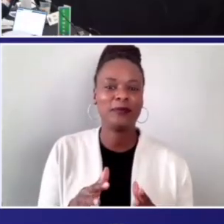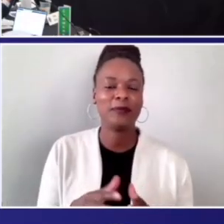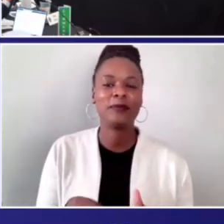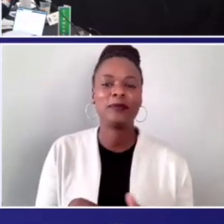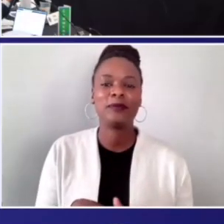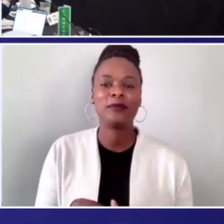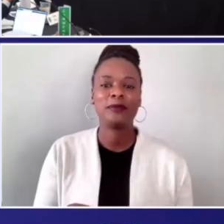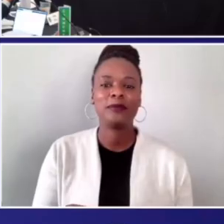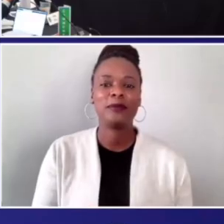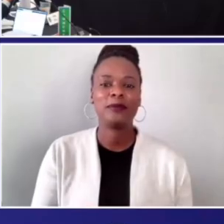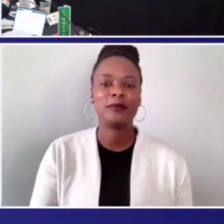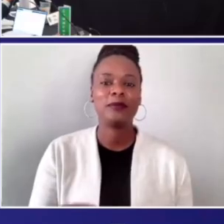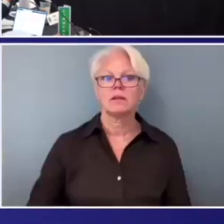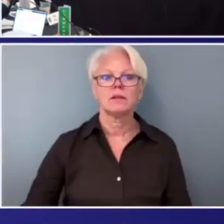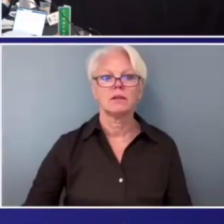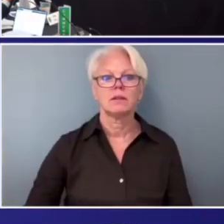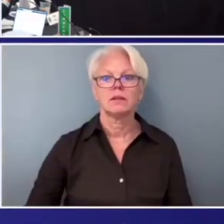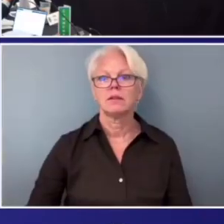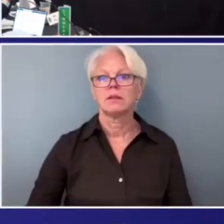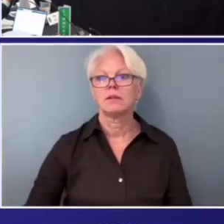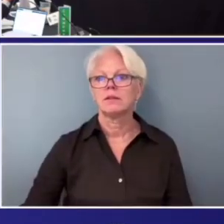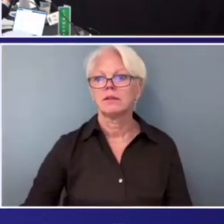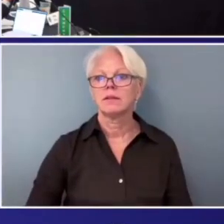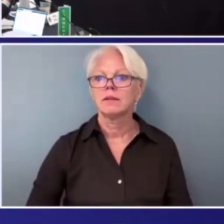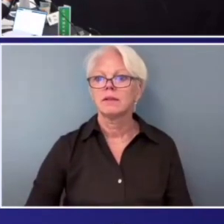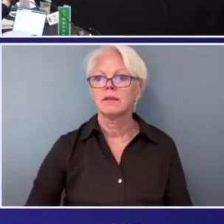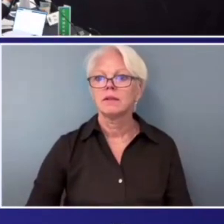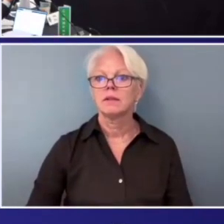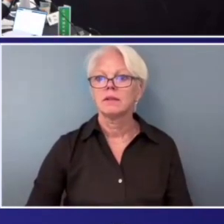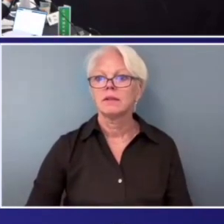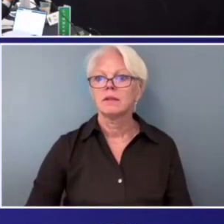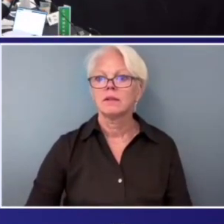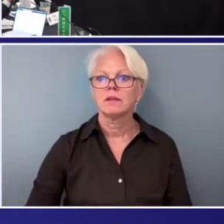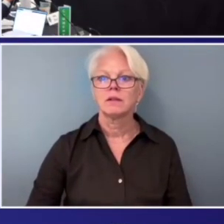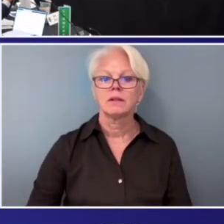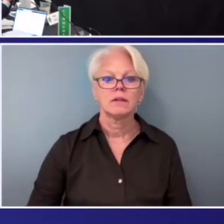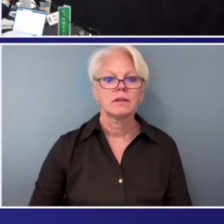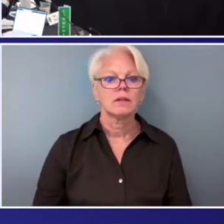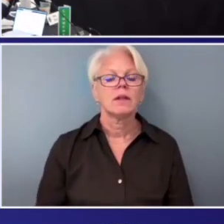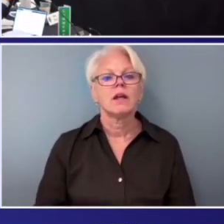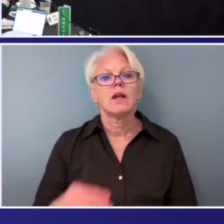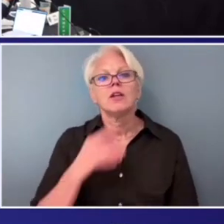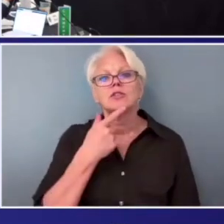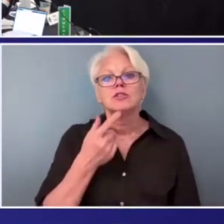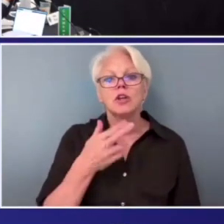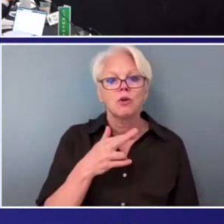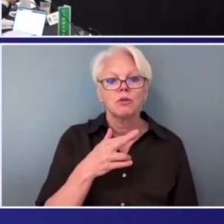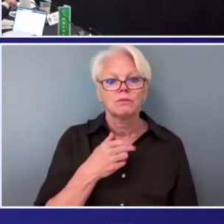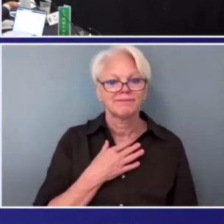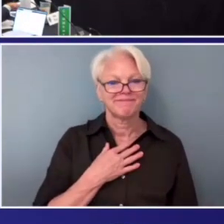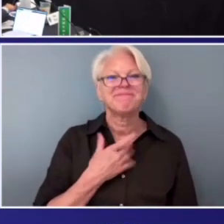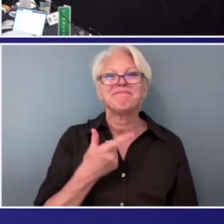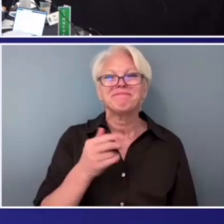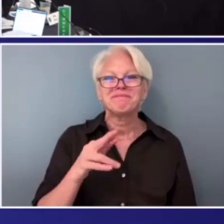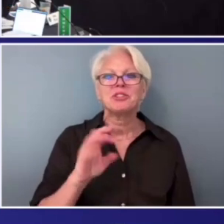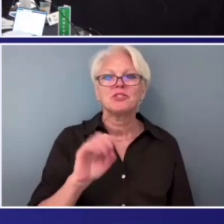Repayment starts when you are obligated to make a payment, not when you are in this grace period.